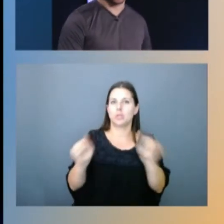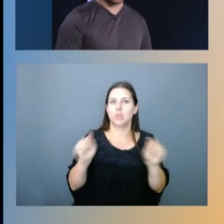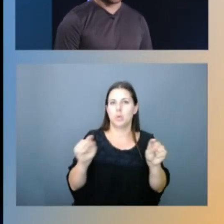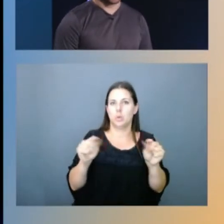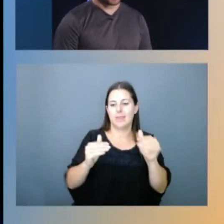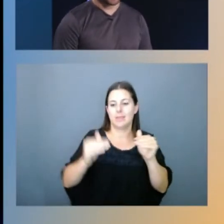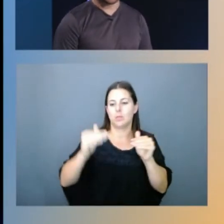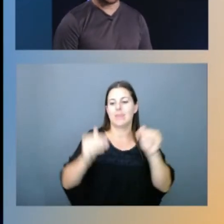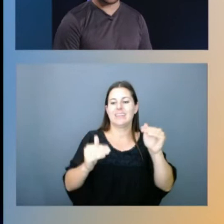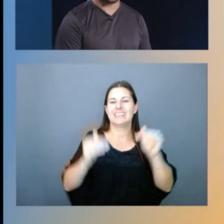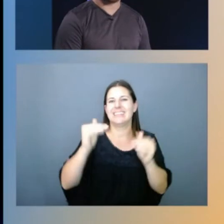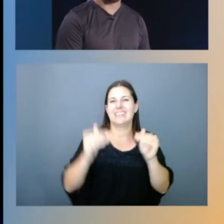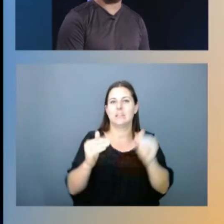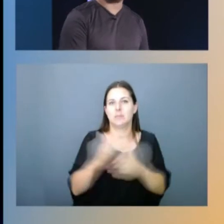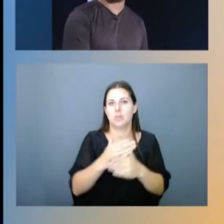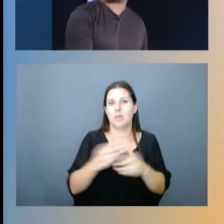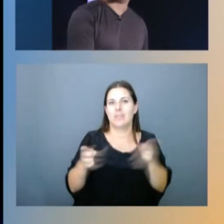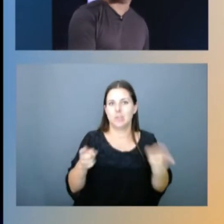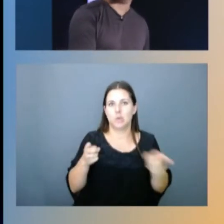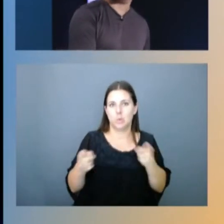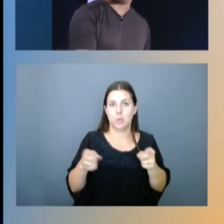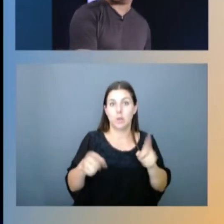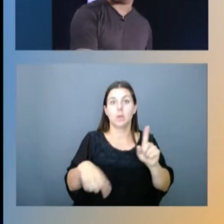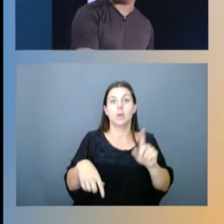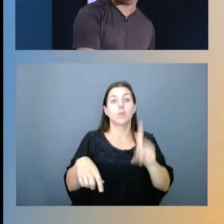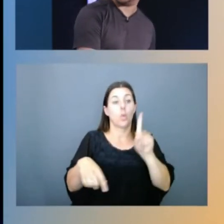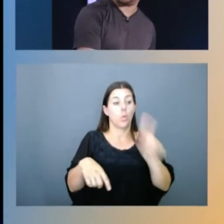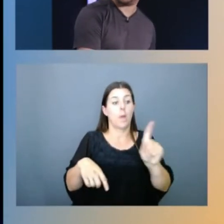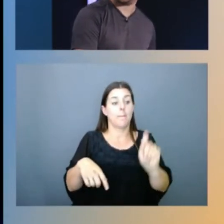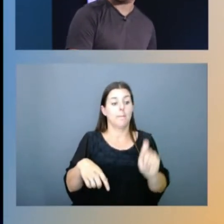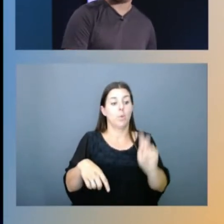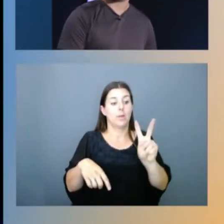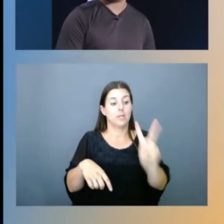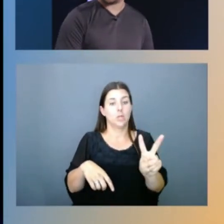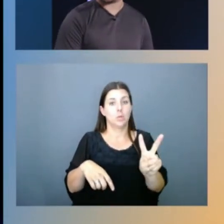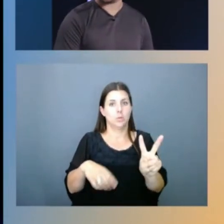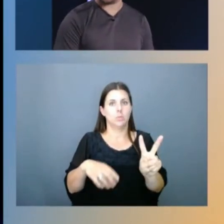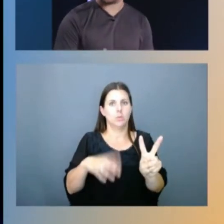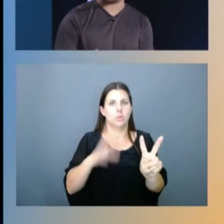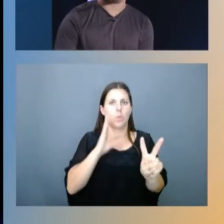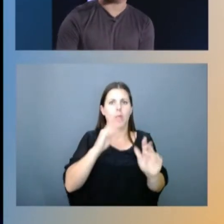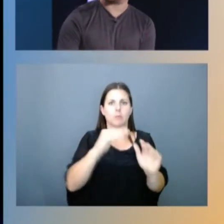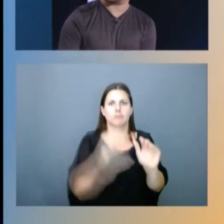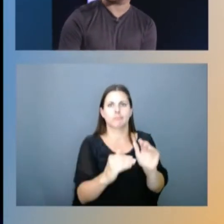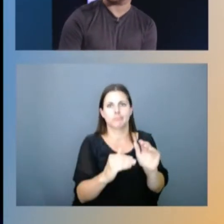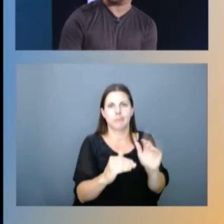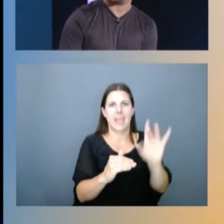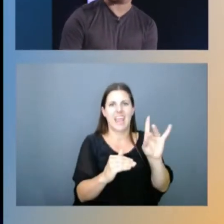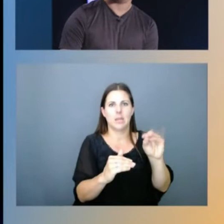So 1.2 will have 80% chance of being rounded to one and 20% chance of being rounded to two.